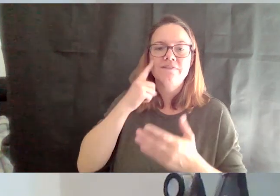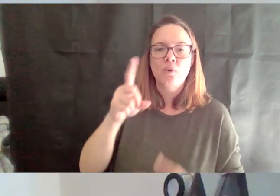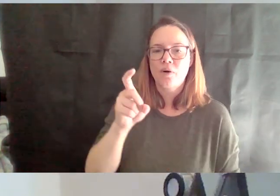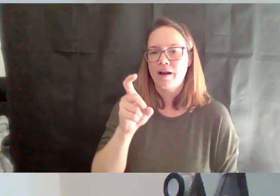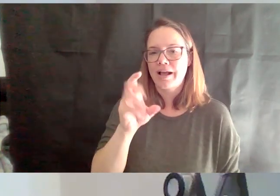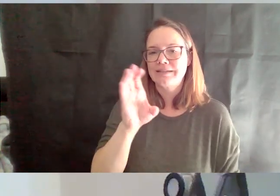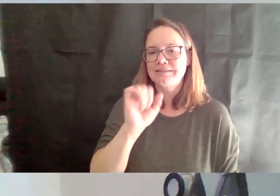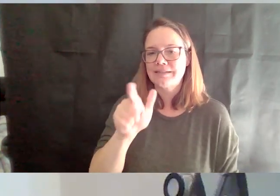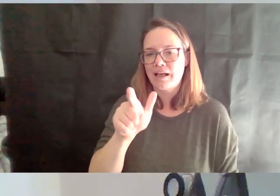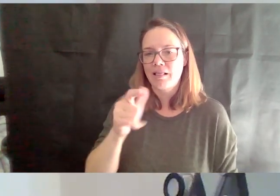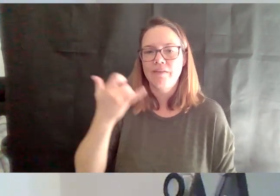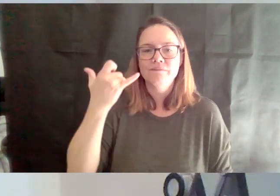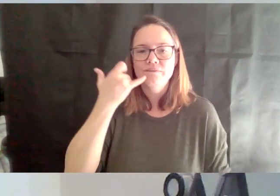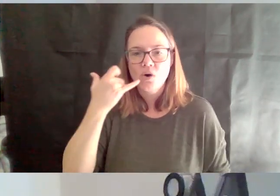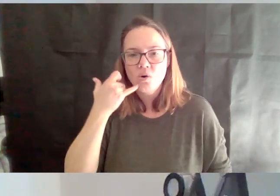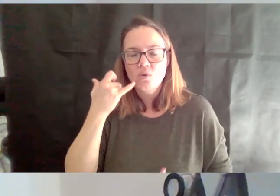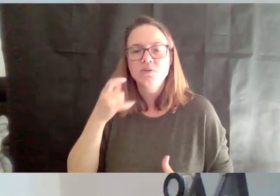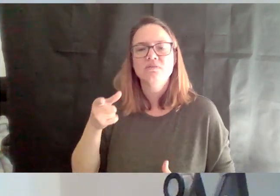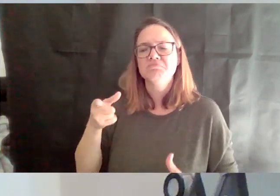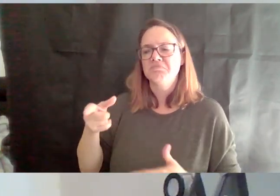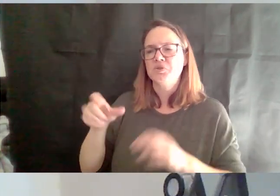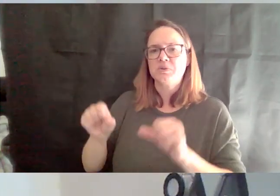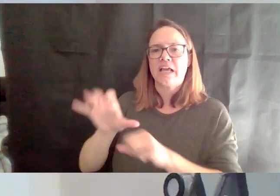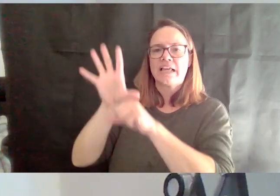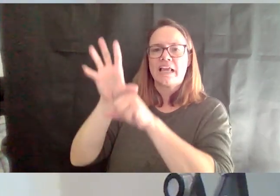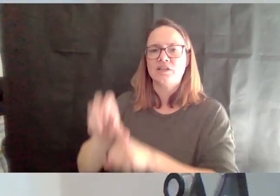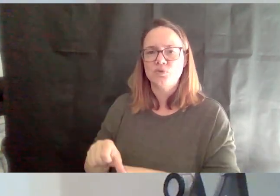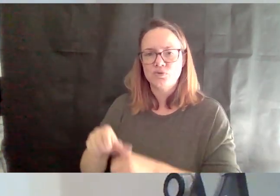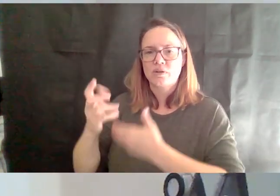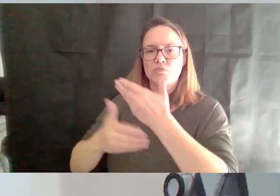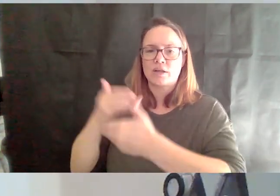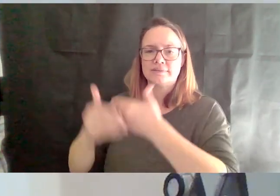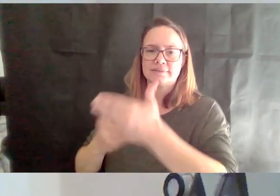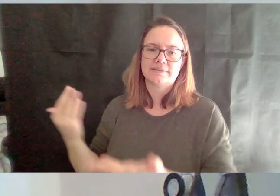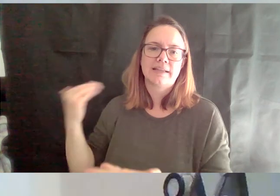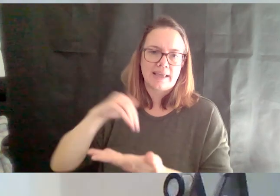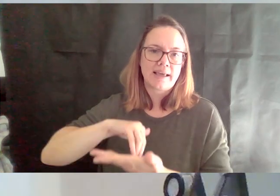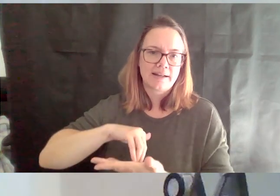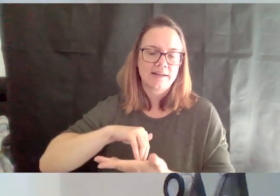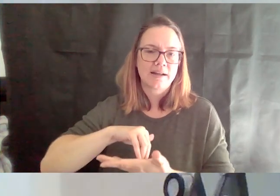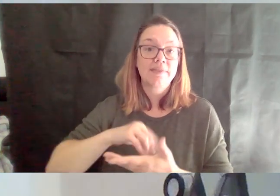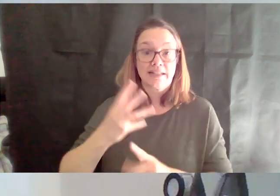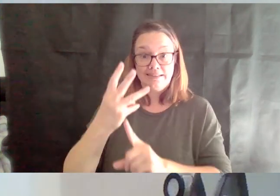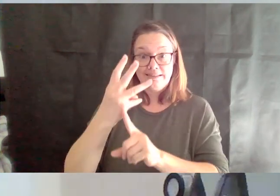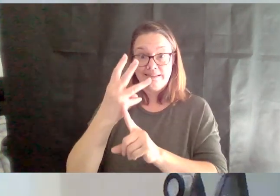It's a way to get used to the process again. And then, at the end of that six months,